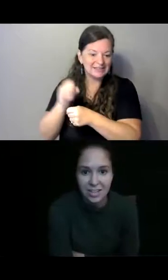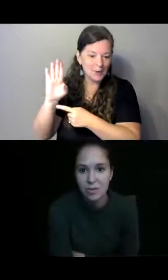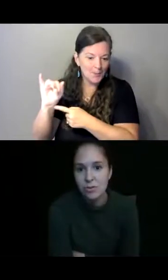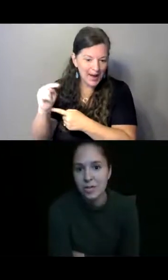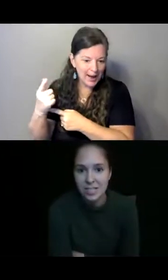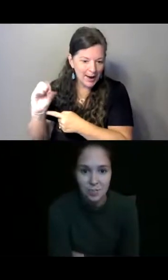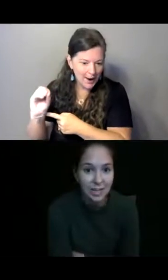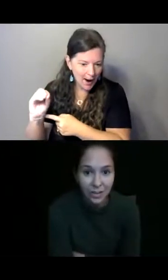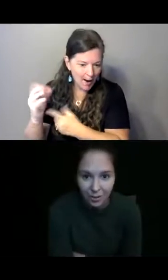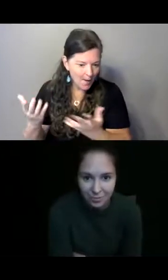you know, who gets bingo.